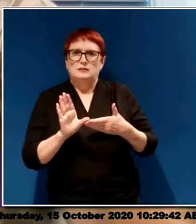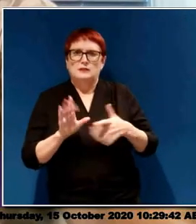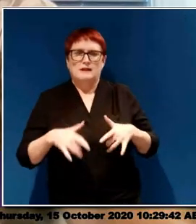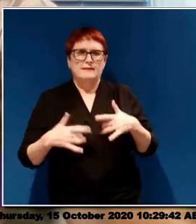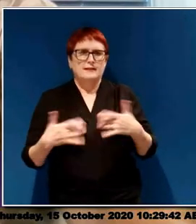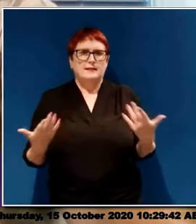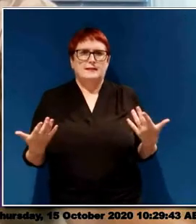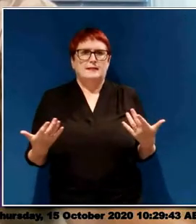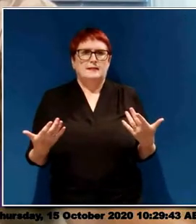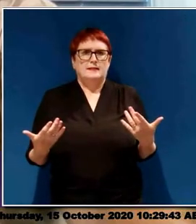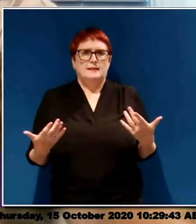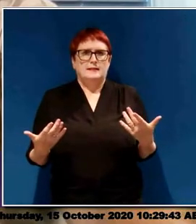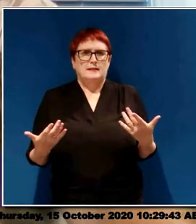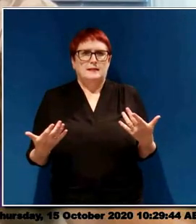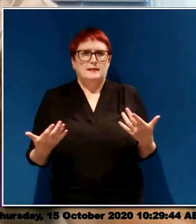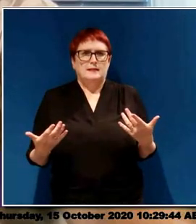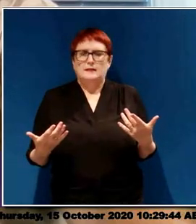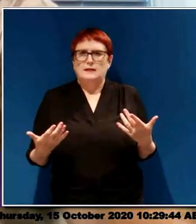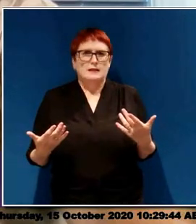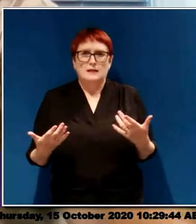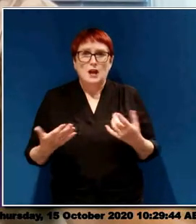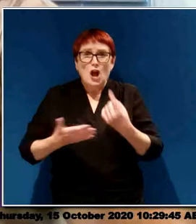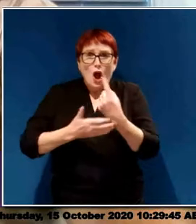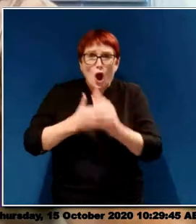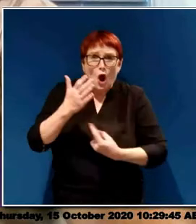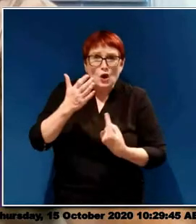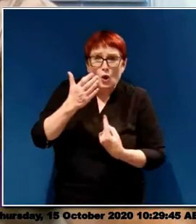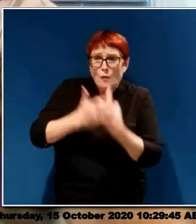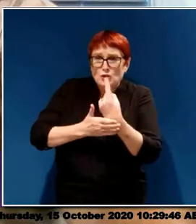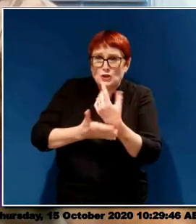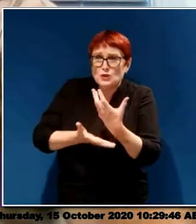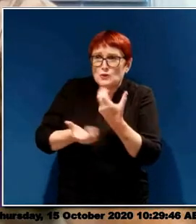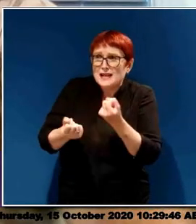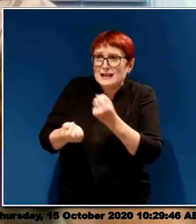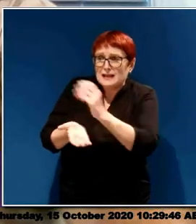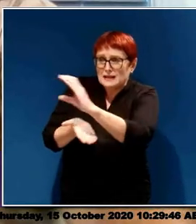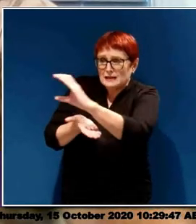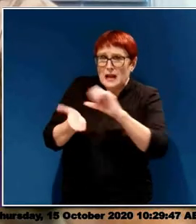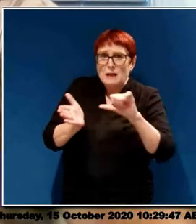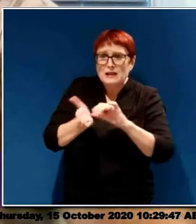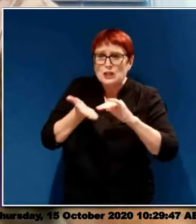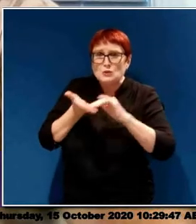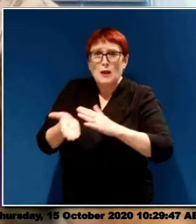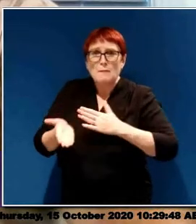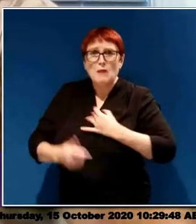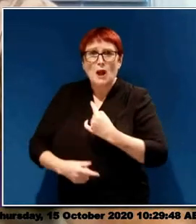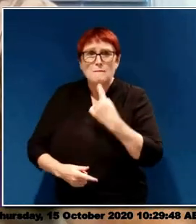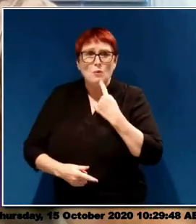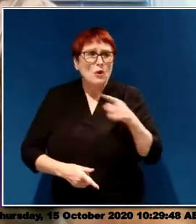the last chance we had to get Jack help at school. But at the same time I was relieved because I didn't want